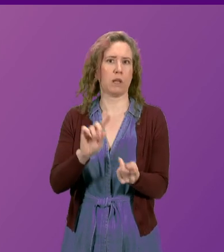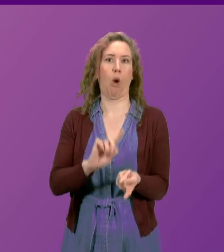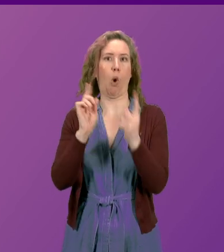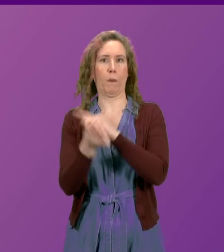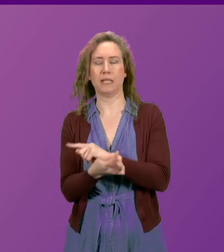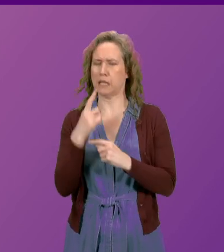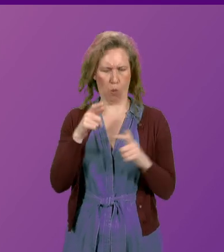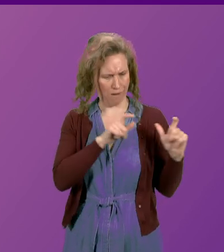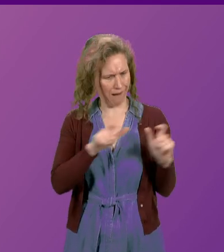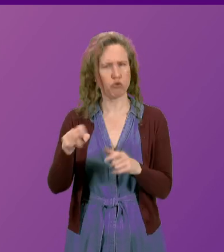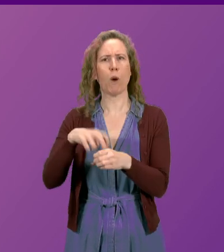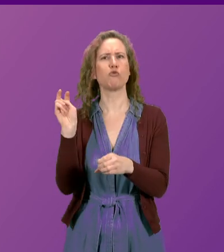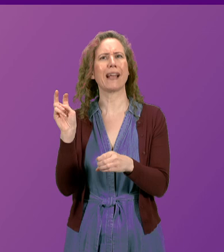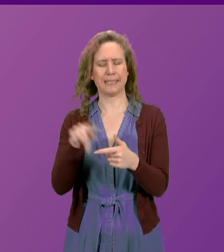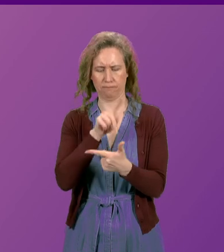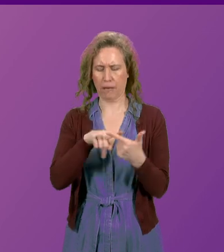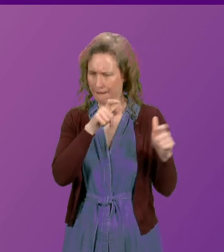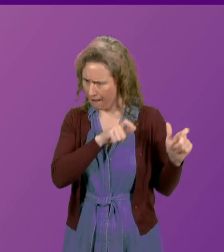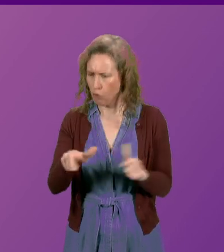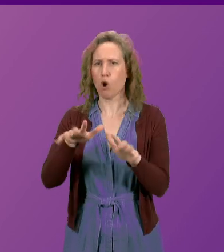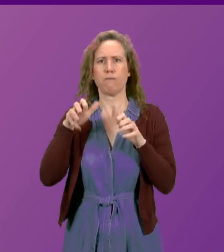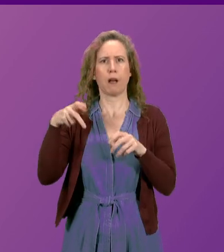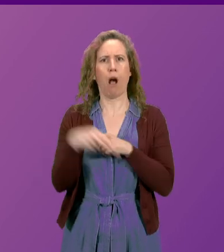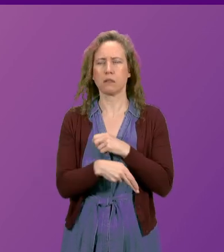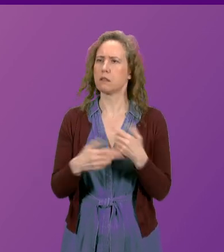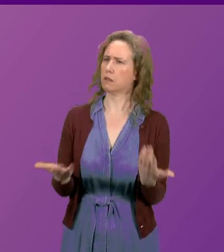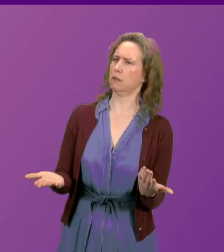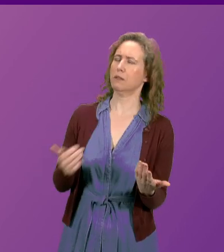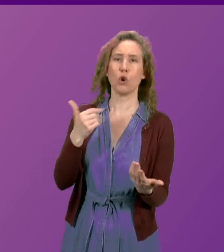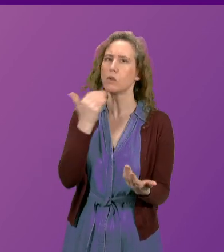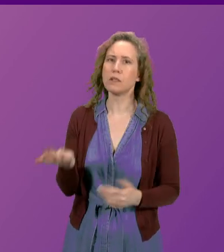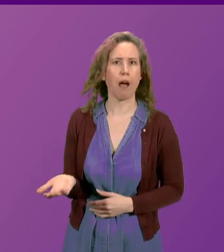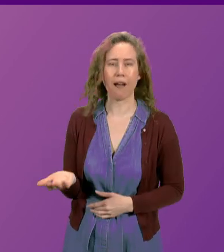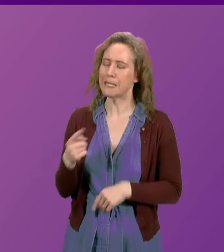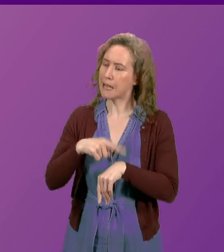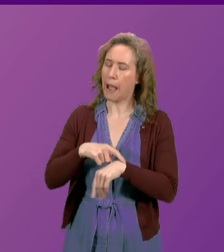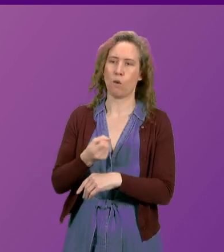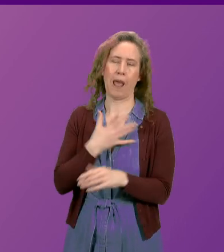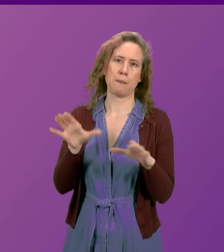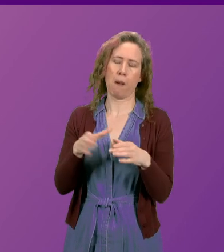maintain Brexit and austerity. That is not good enough—it is time for the Labour Party to act.